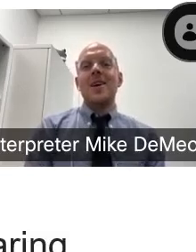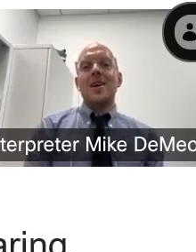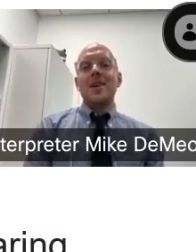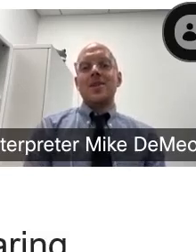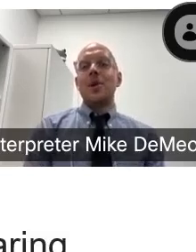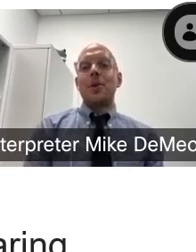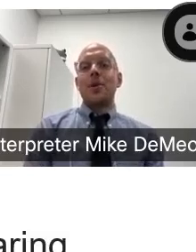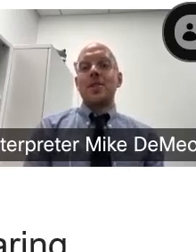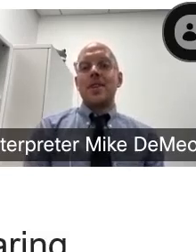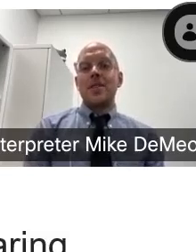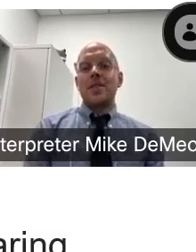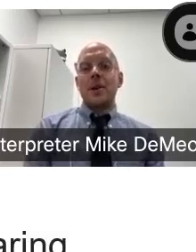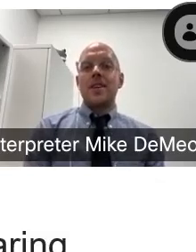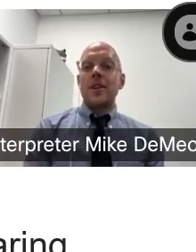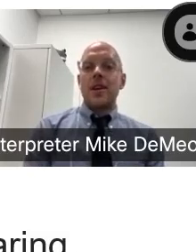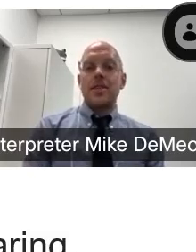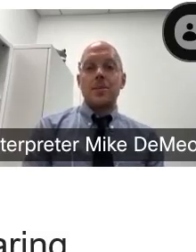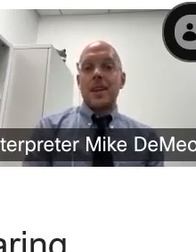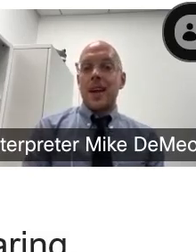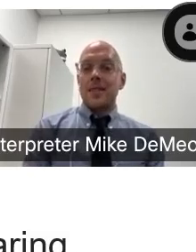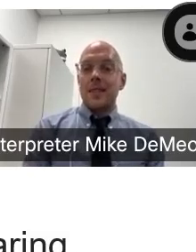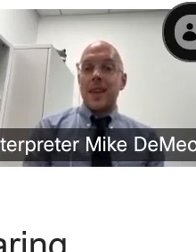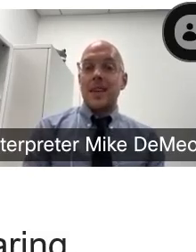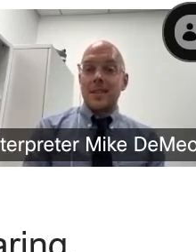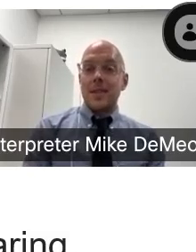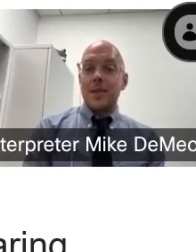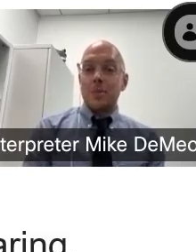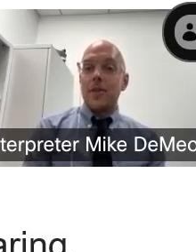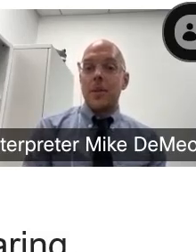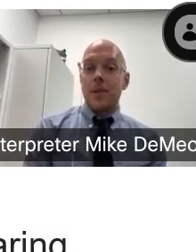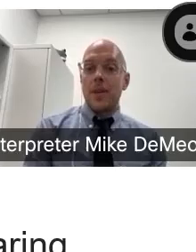So when a person experiences hearing loss, in many cases they can still speak for themselves,